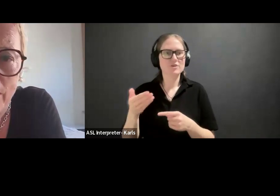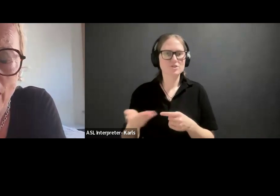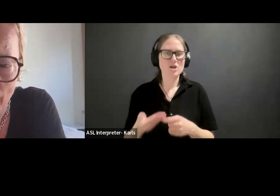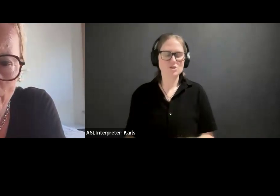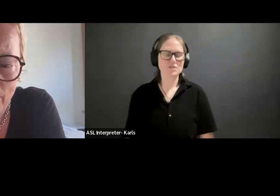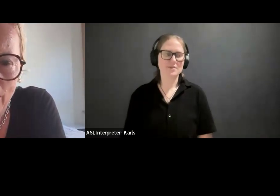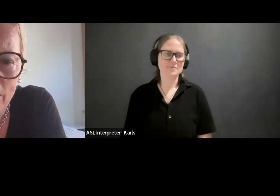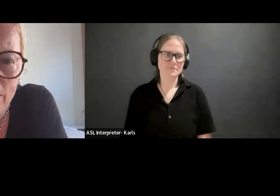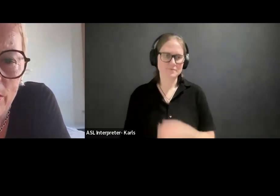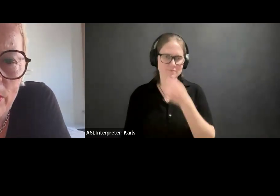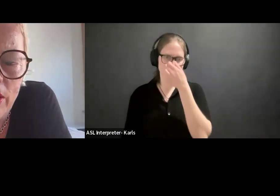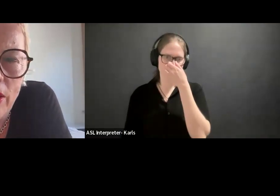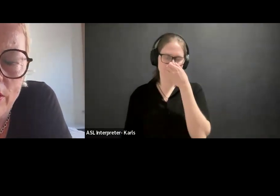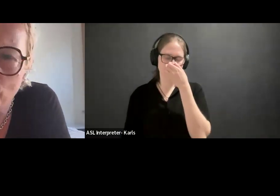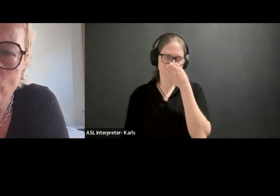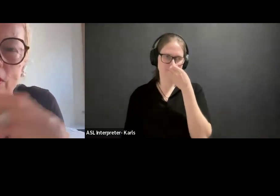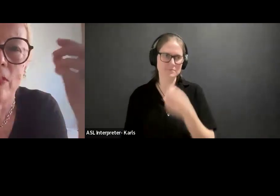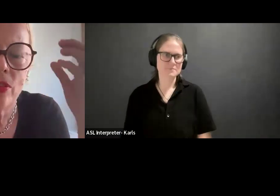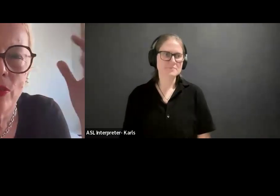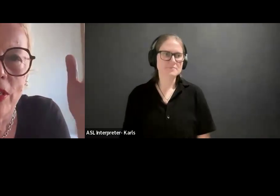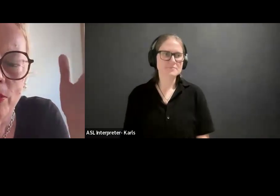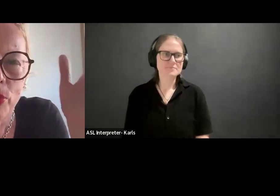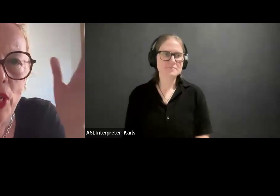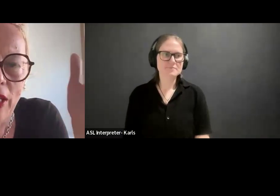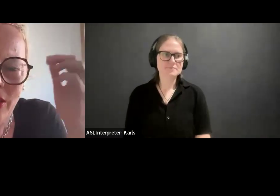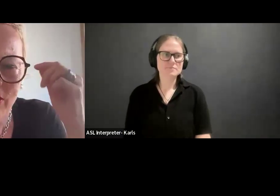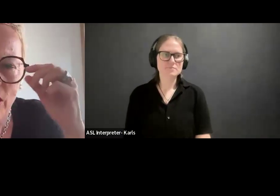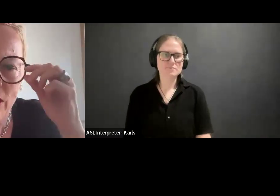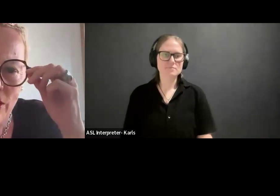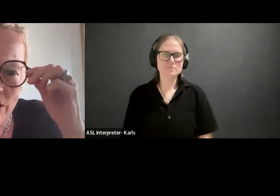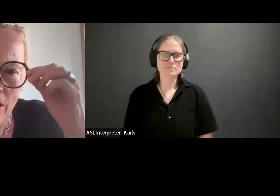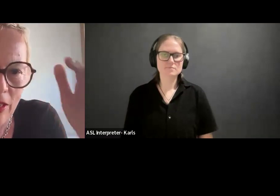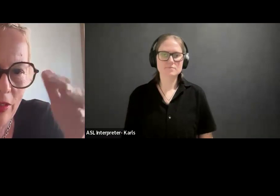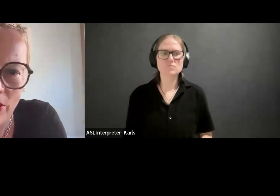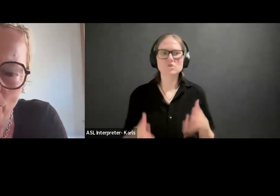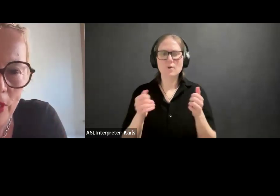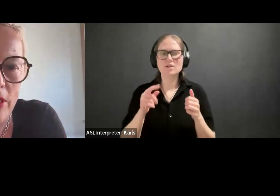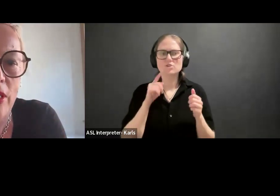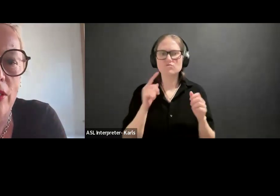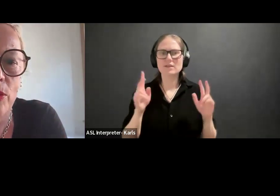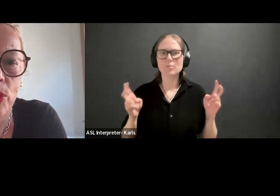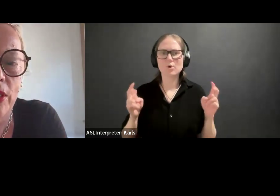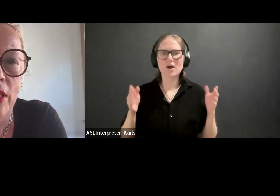Um, so I just wanted to sort of, like, bookend, really, this, uh, short presentation with,